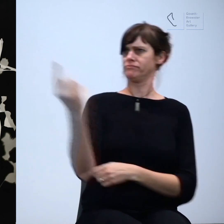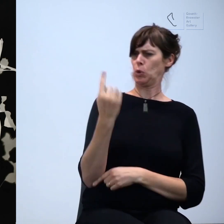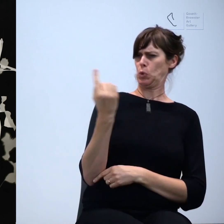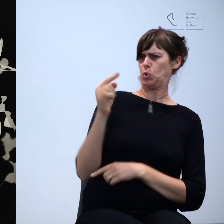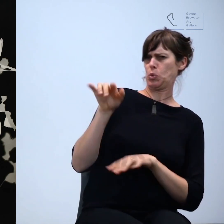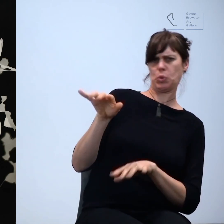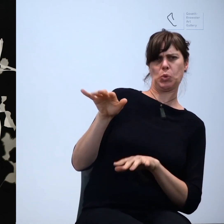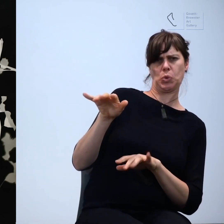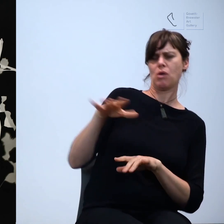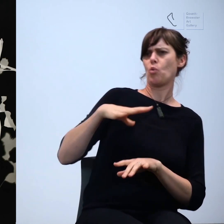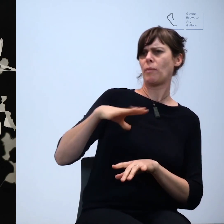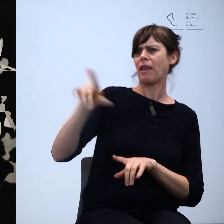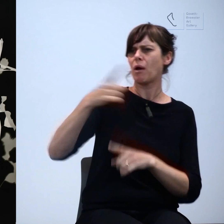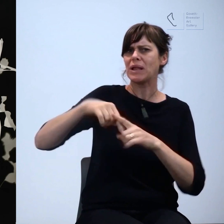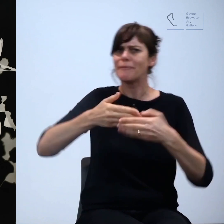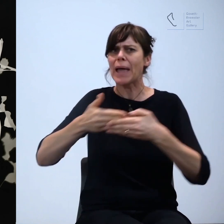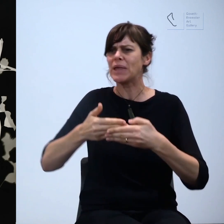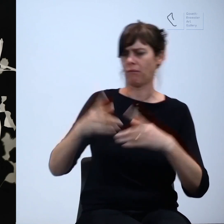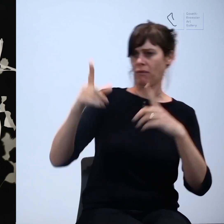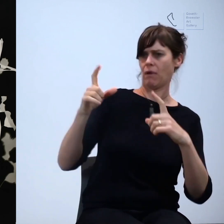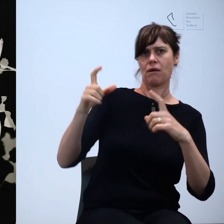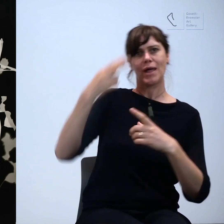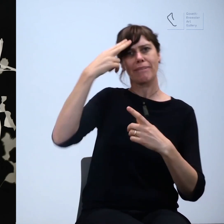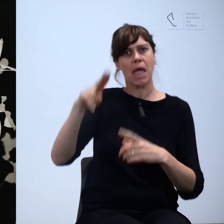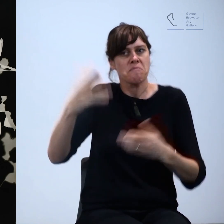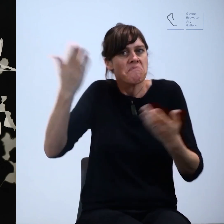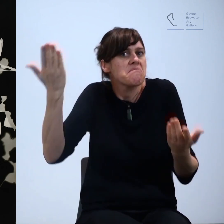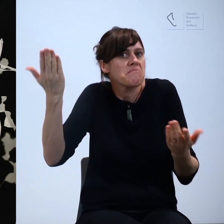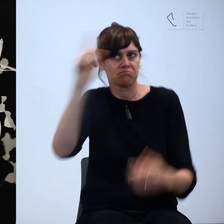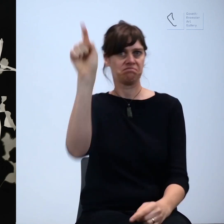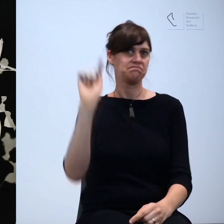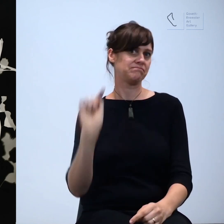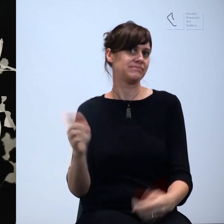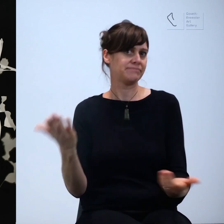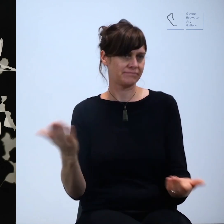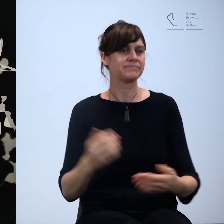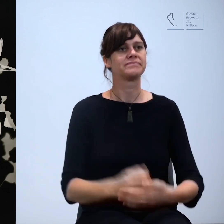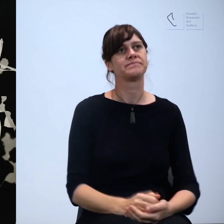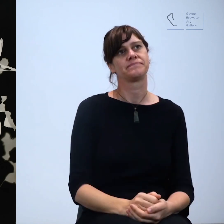They also included a baby and a young woman who remain unnamed;